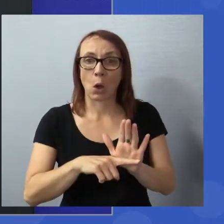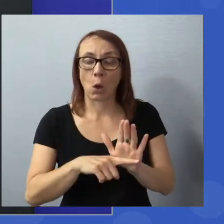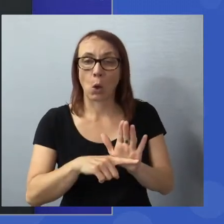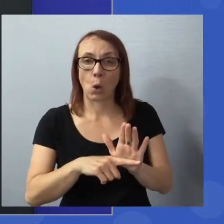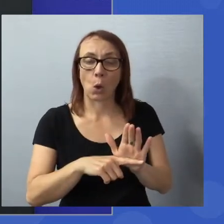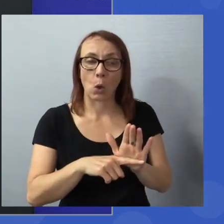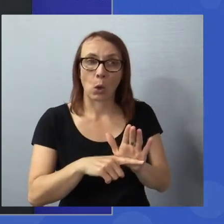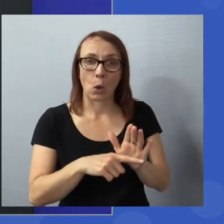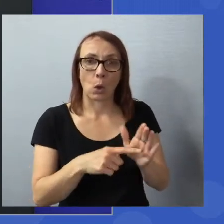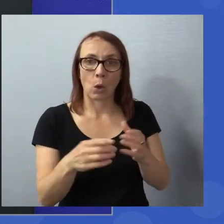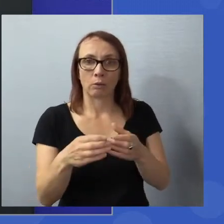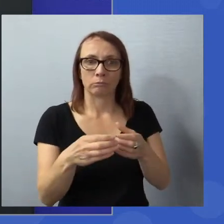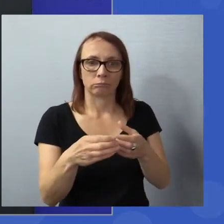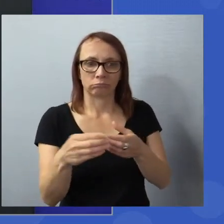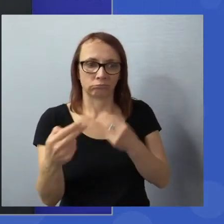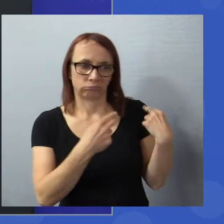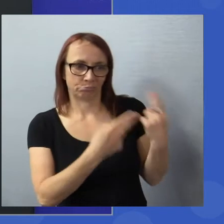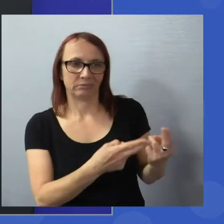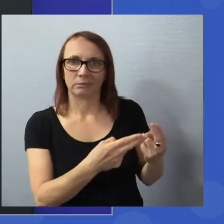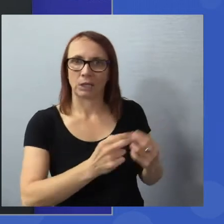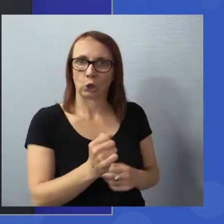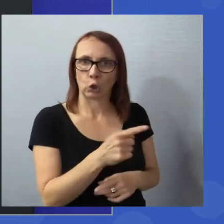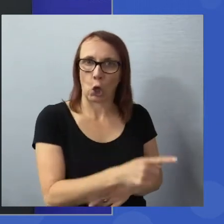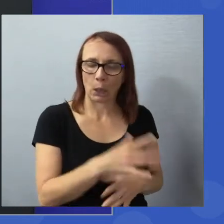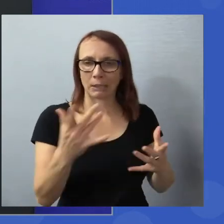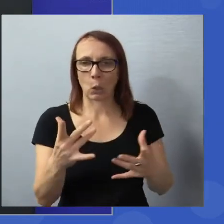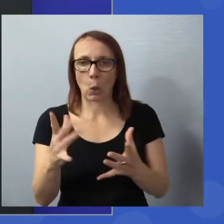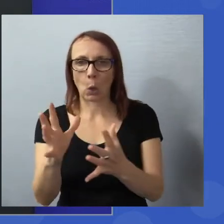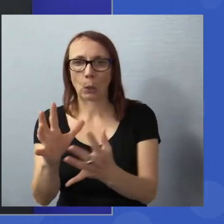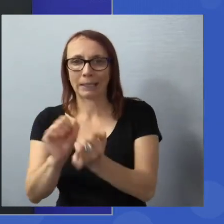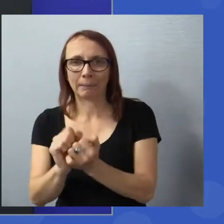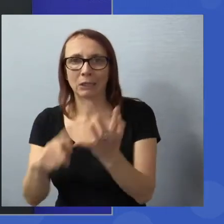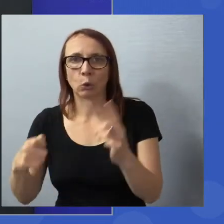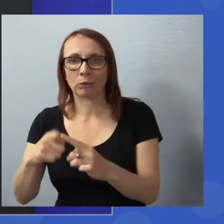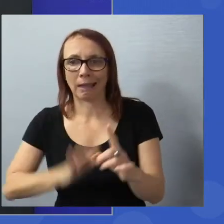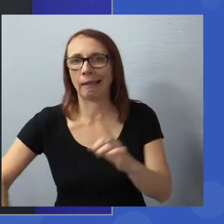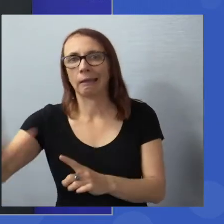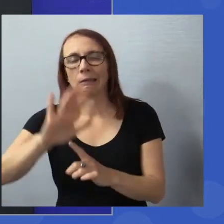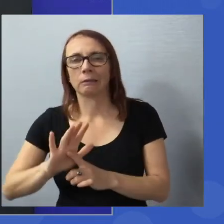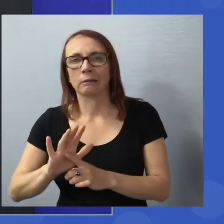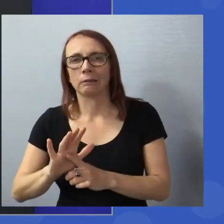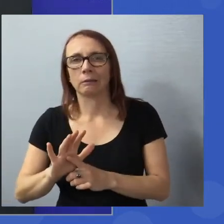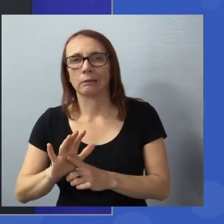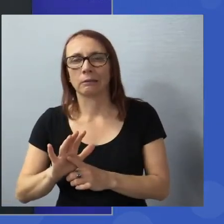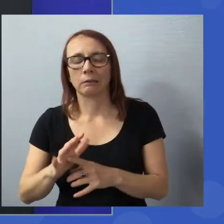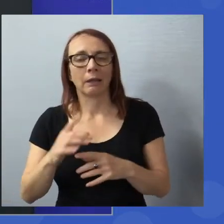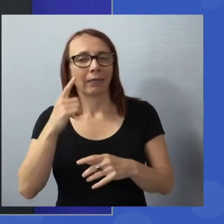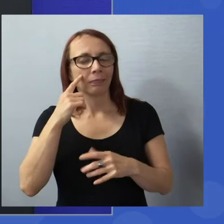those are better exercised at the UK label to have standard workers rates across the country but yet there seems to be a bit of a change there but what